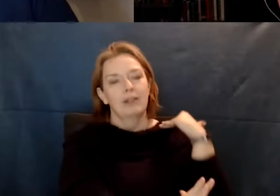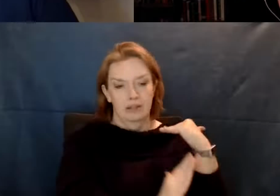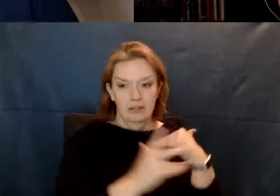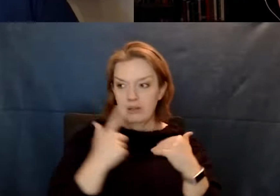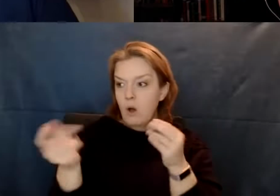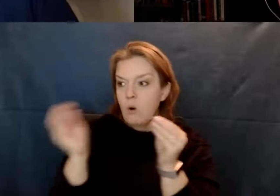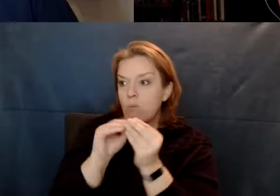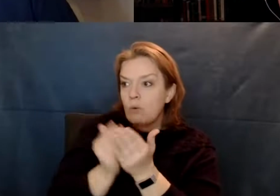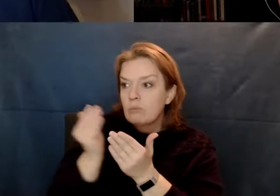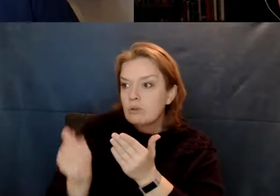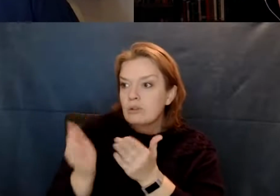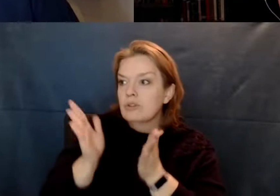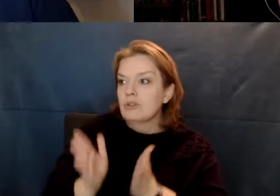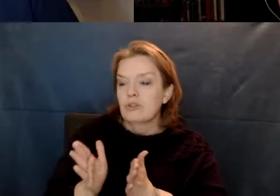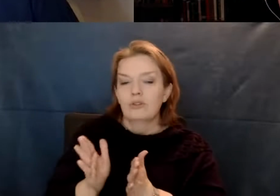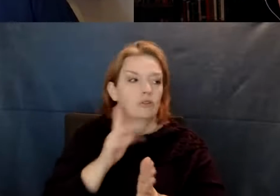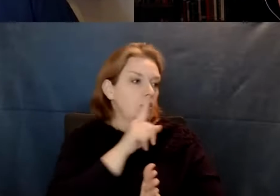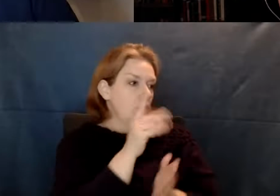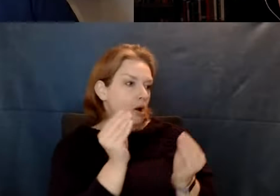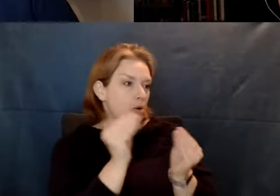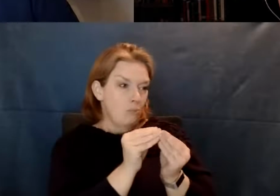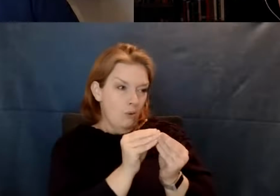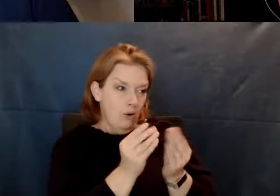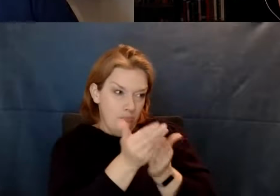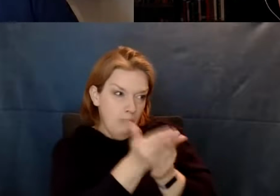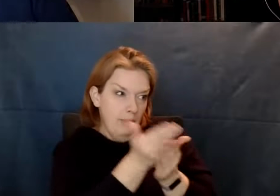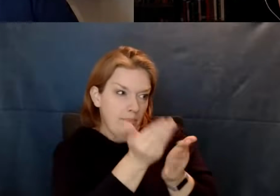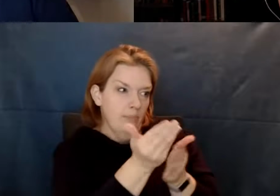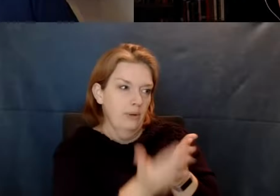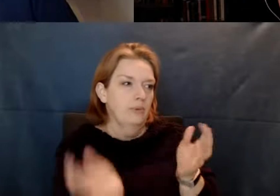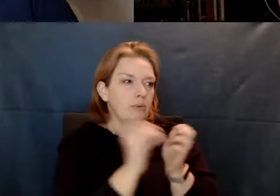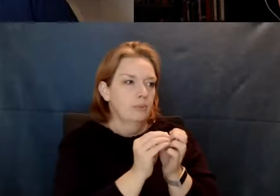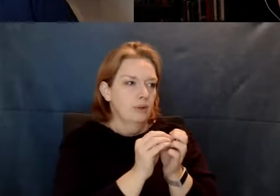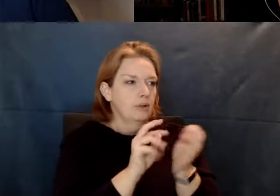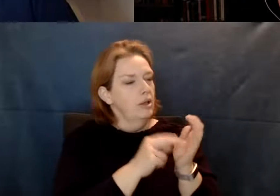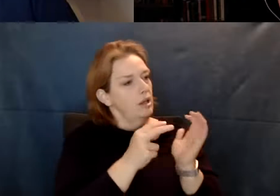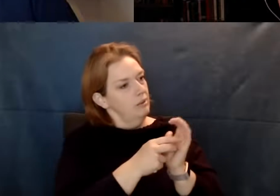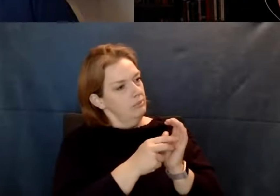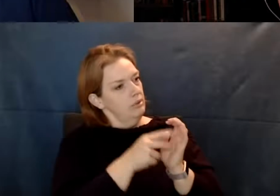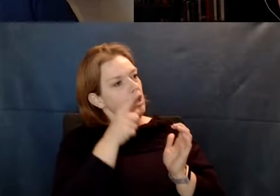and the most purchased thus becomes the most purchasedest